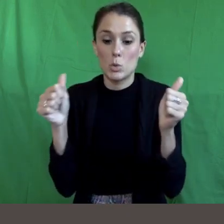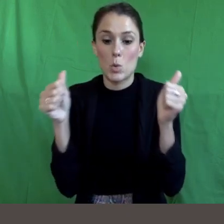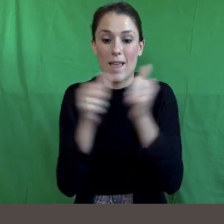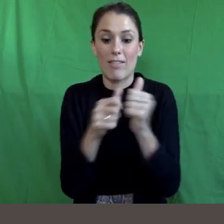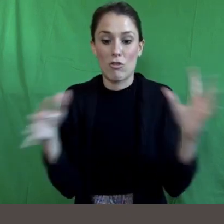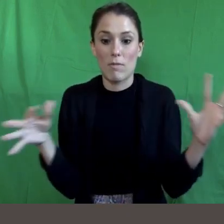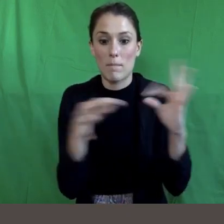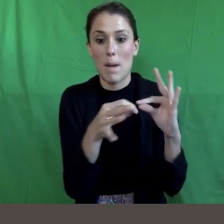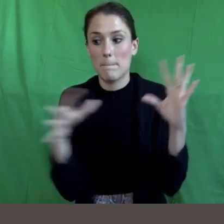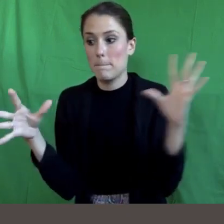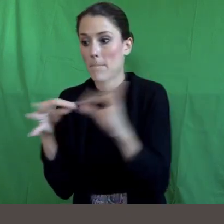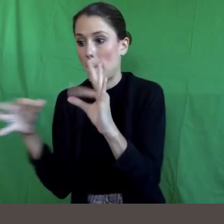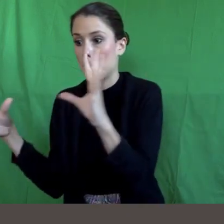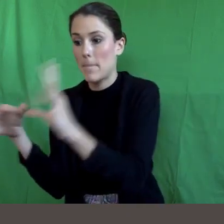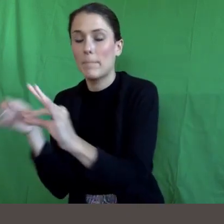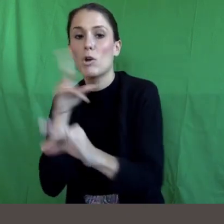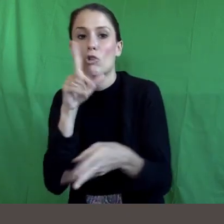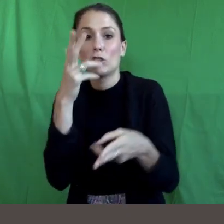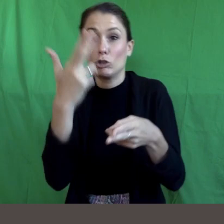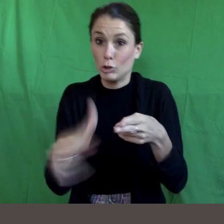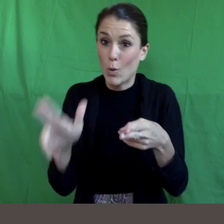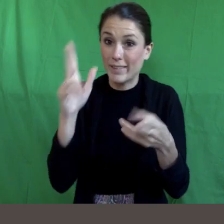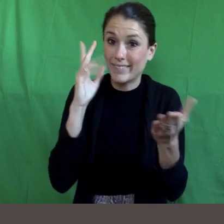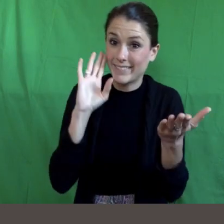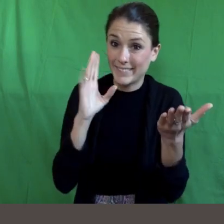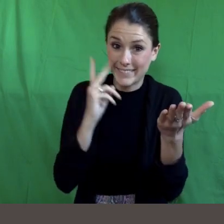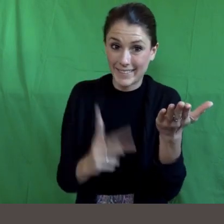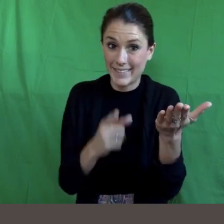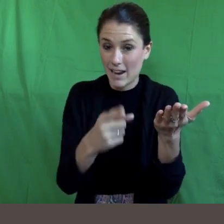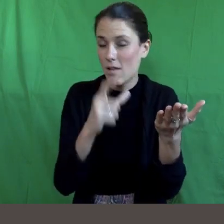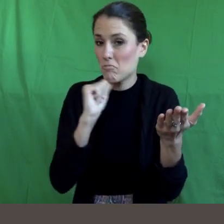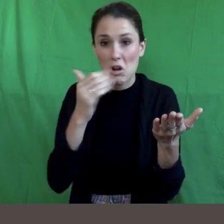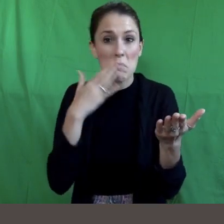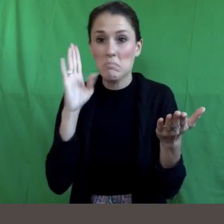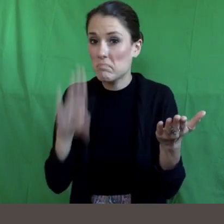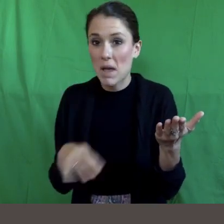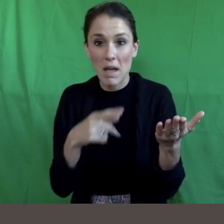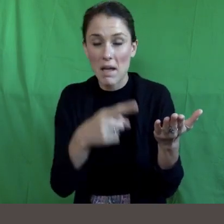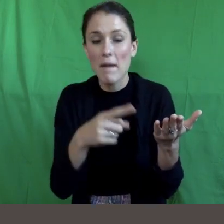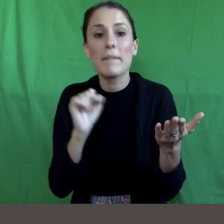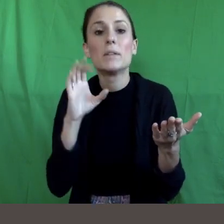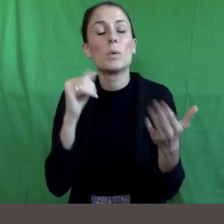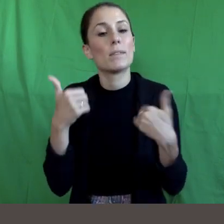But notice how it's actually very, very short. It's a very brief function, and it's actually not too bad.